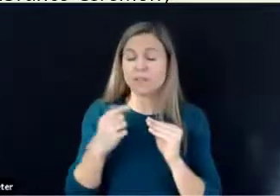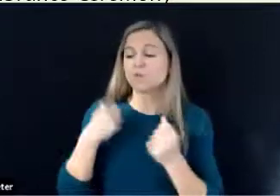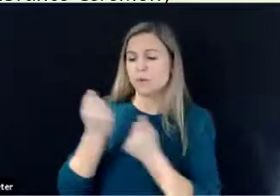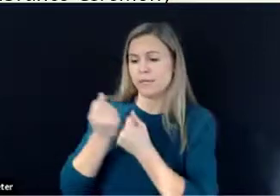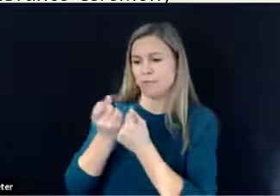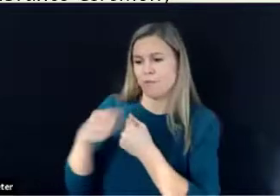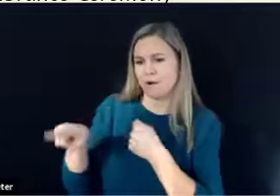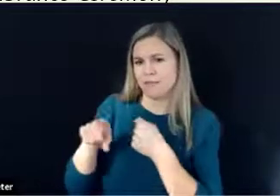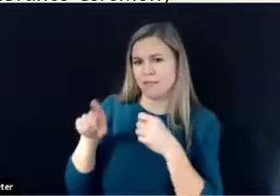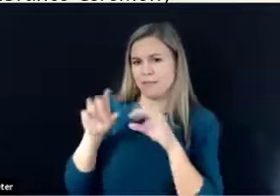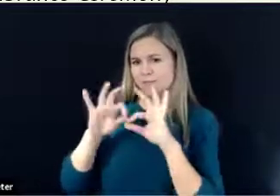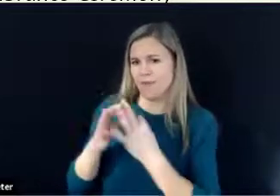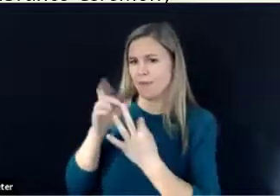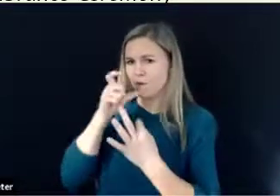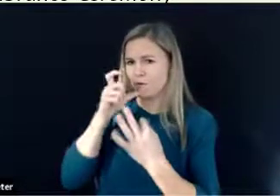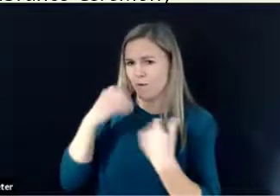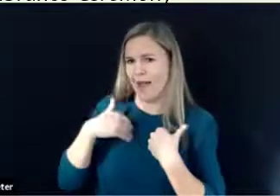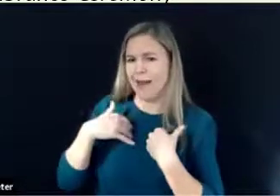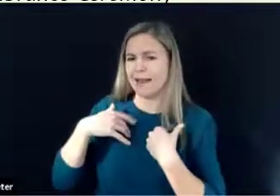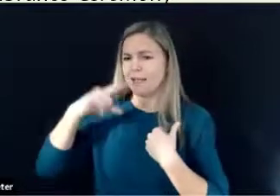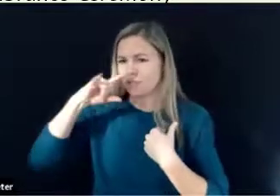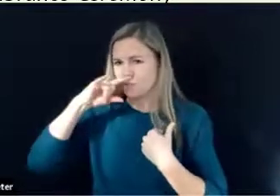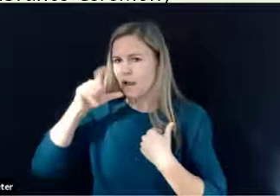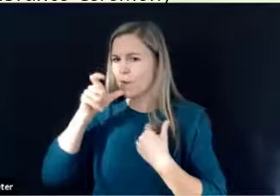We wanted them to be included